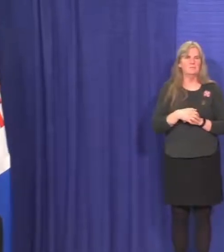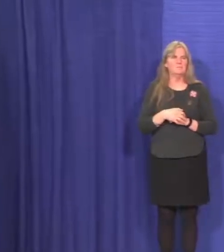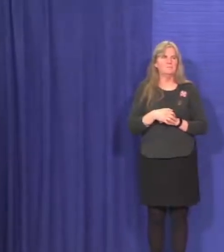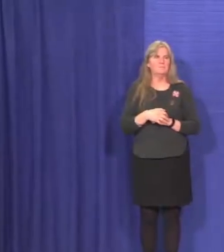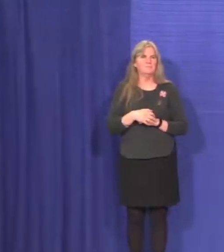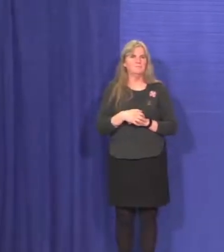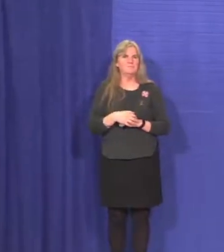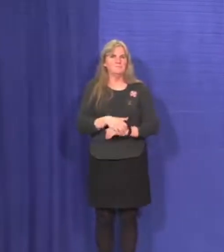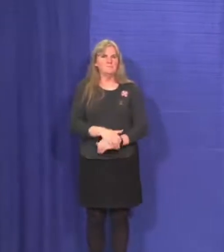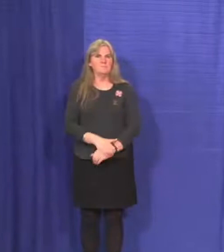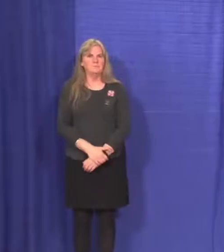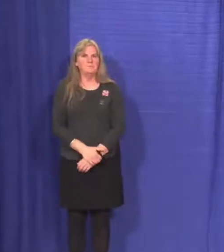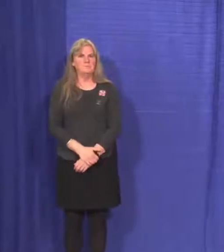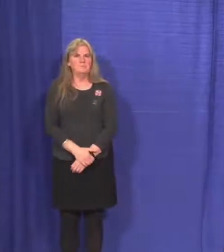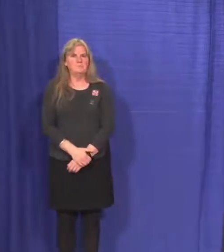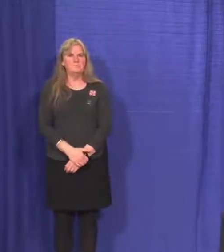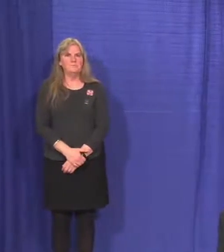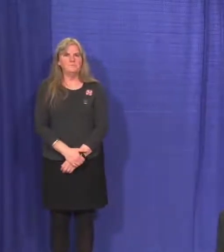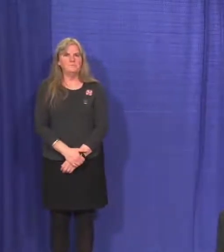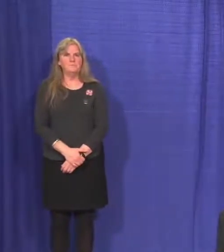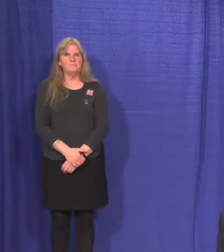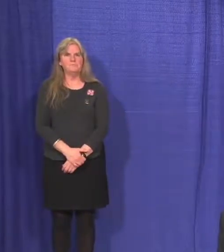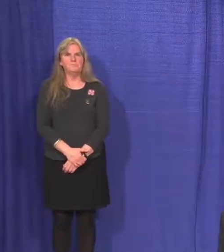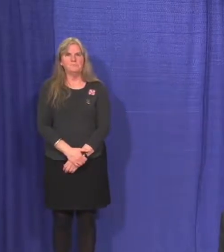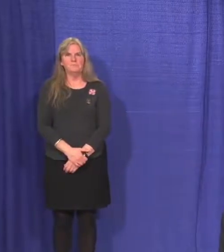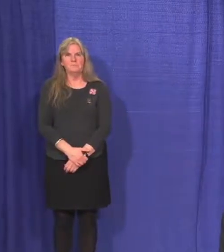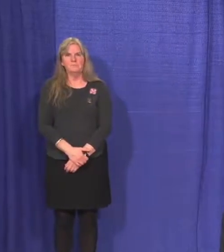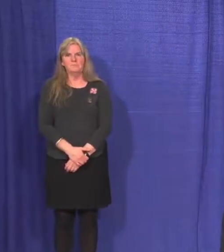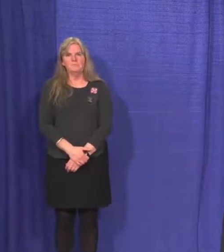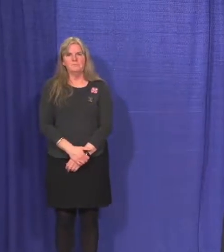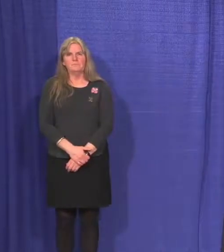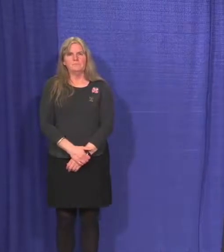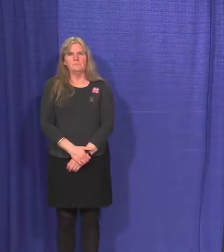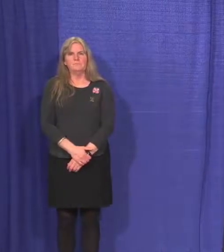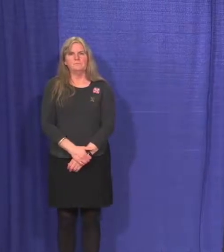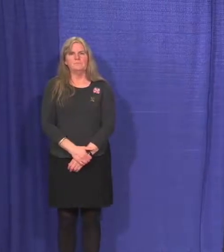be quicker than that. Pat: Do you have a second